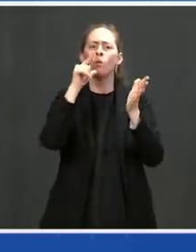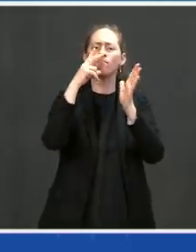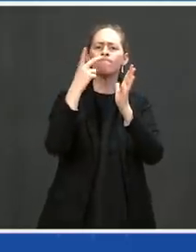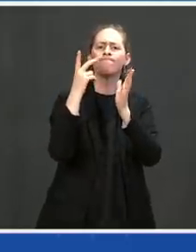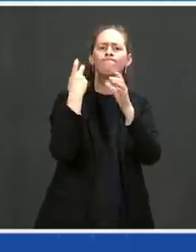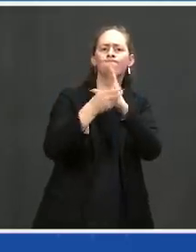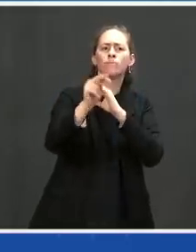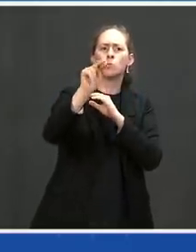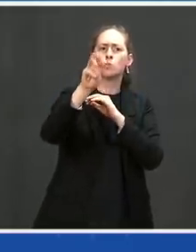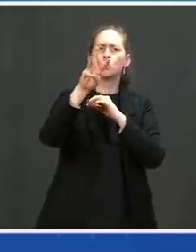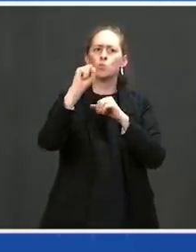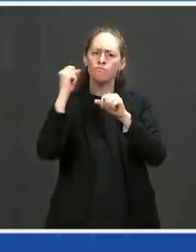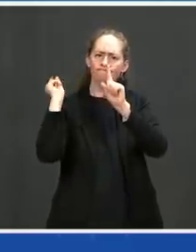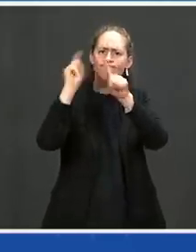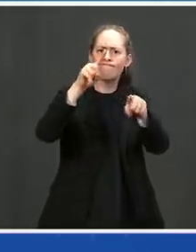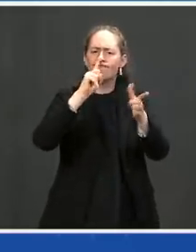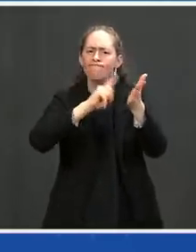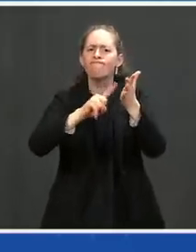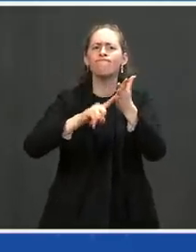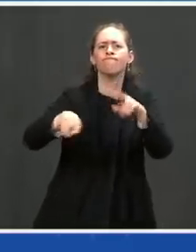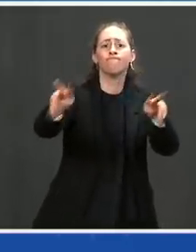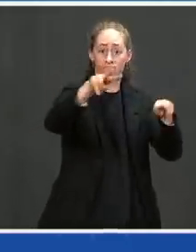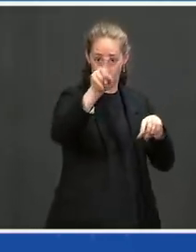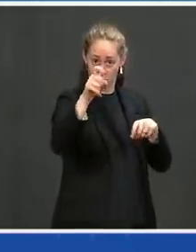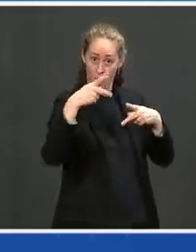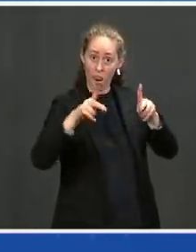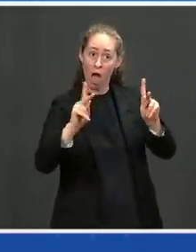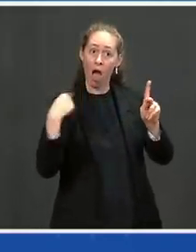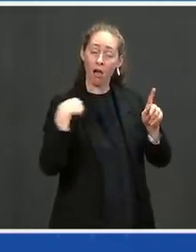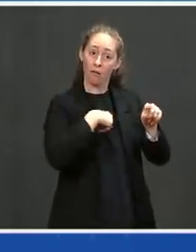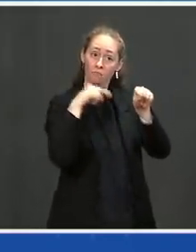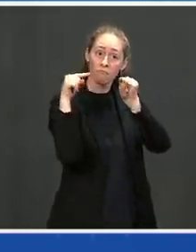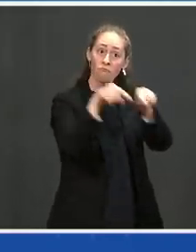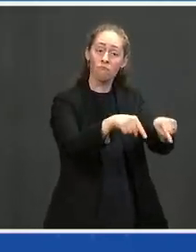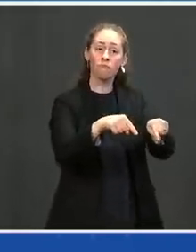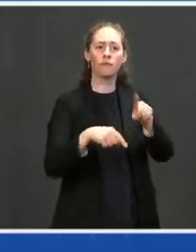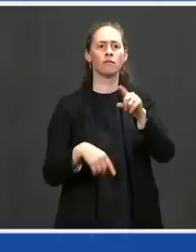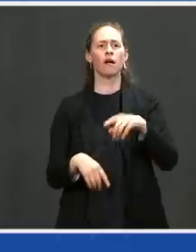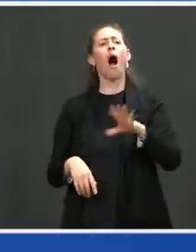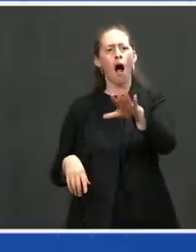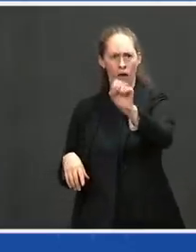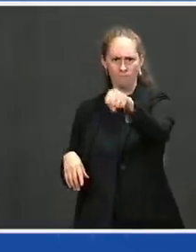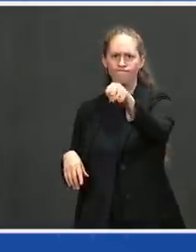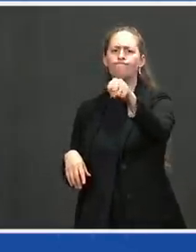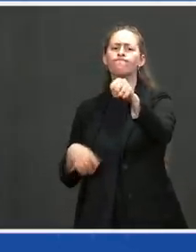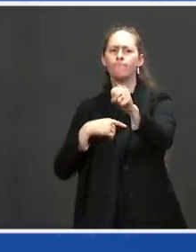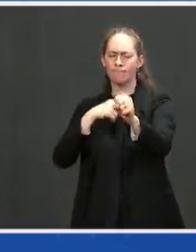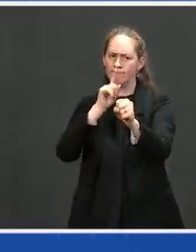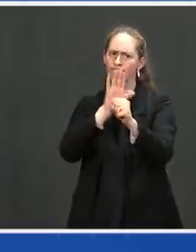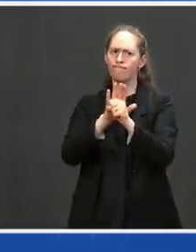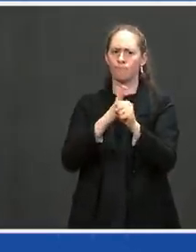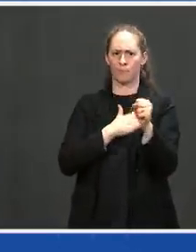The President: I will commit when my plan, very shortly, is underway to let you have access to not just them,